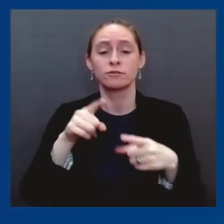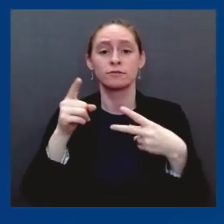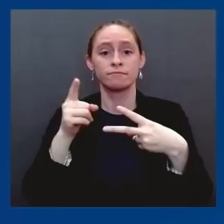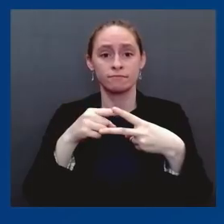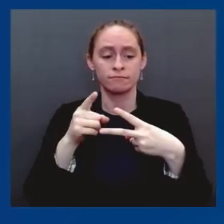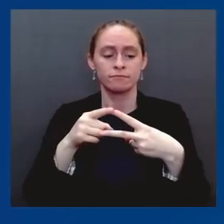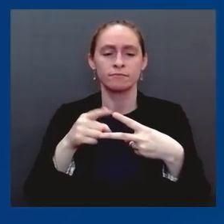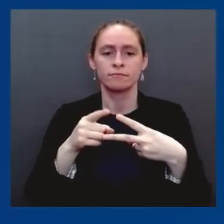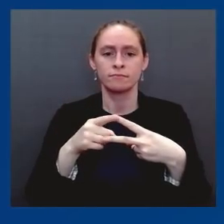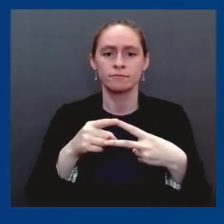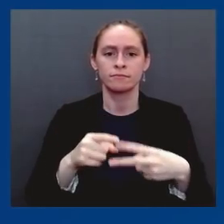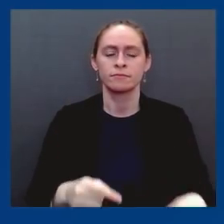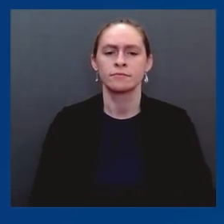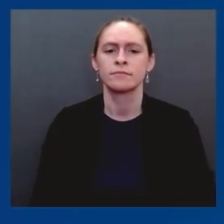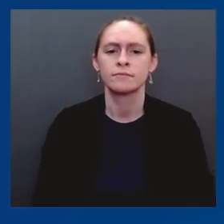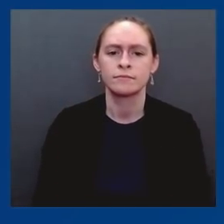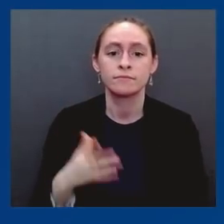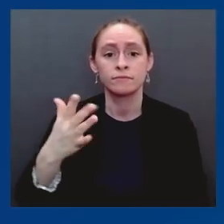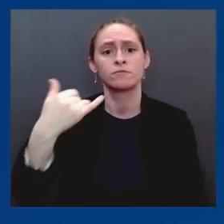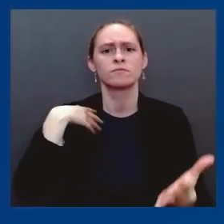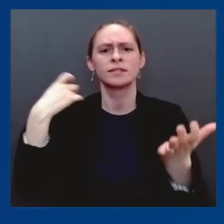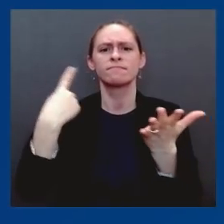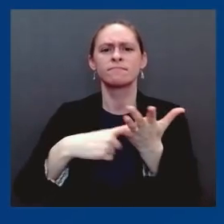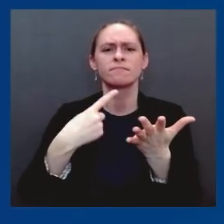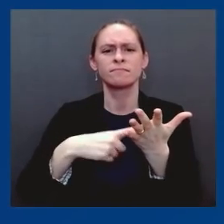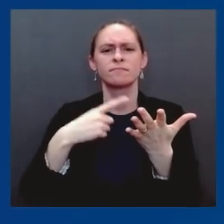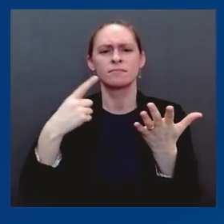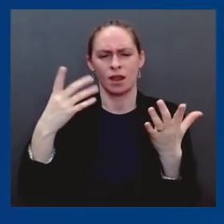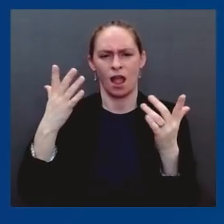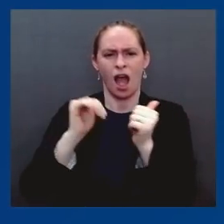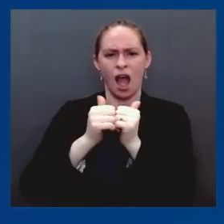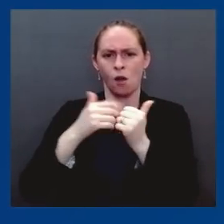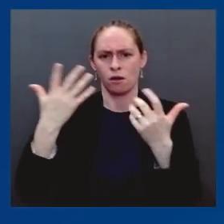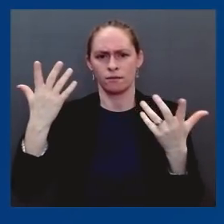and keeping our citizens safe, everything that is an intervention